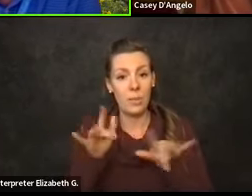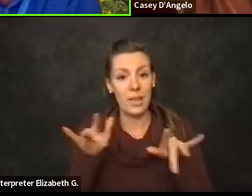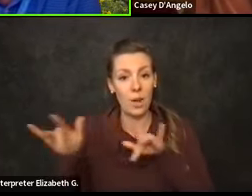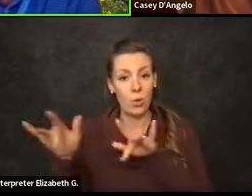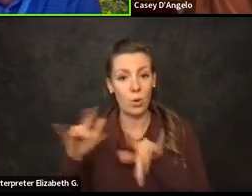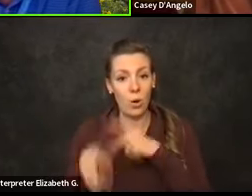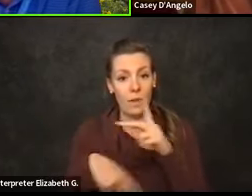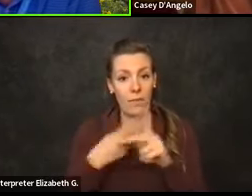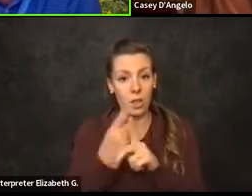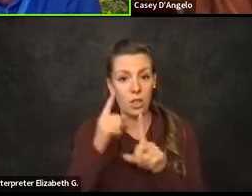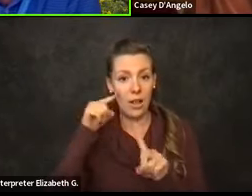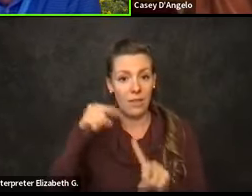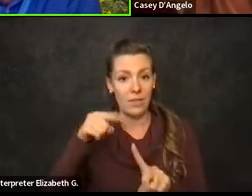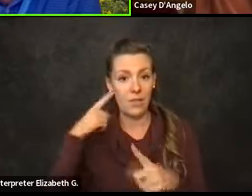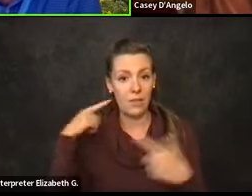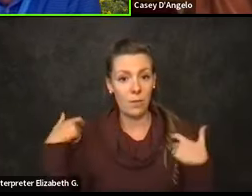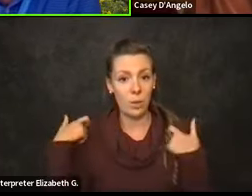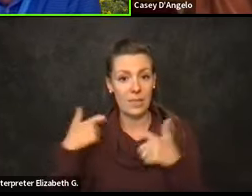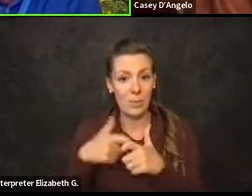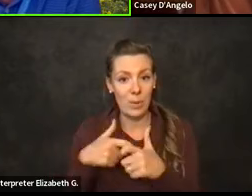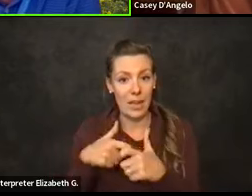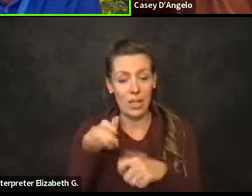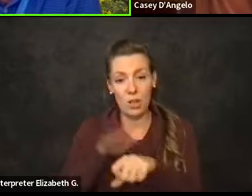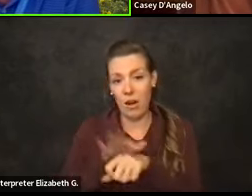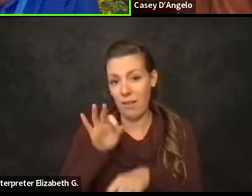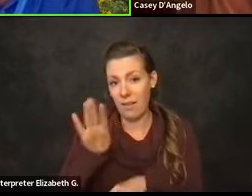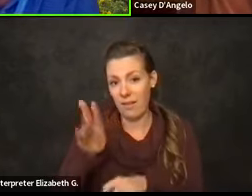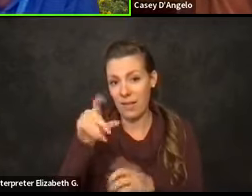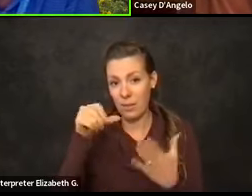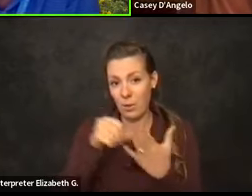this briefing in Spanish on our Facebook page tomorrow.